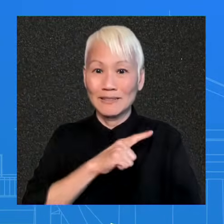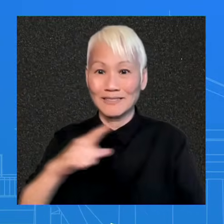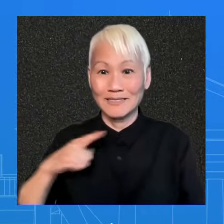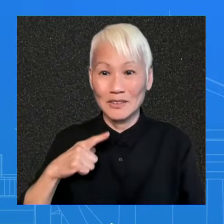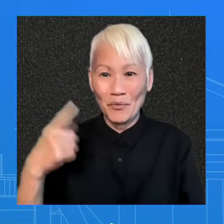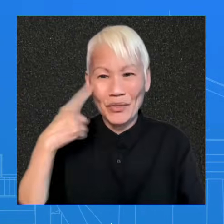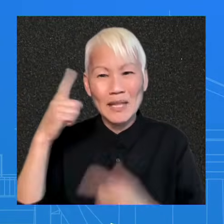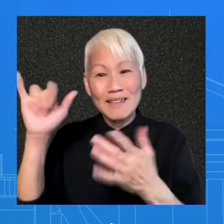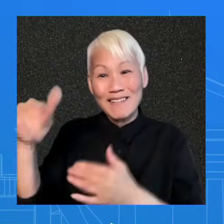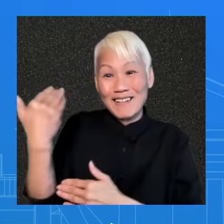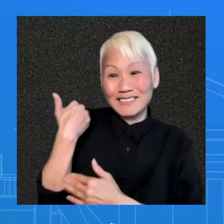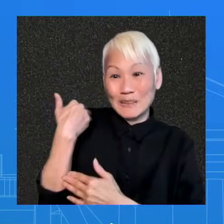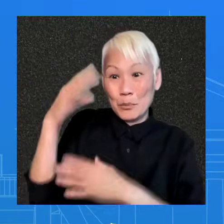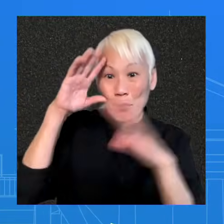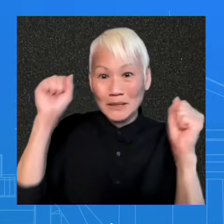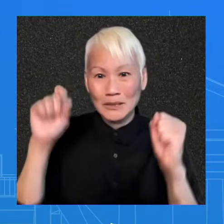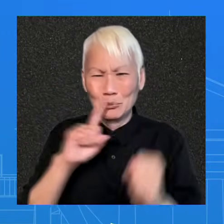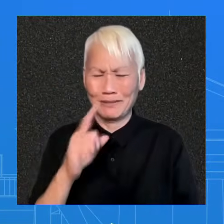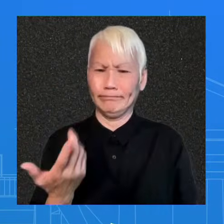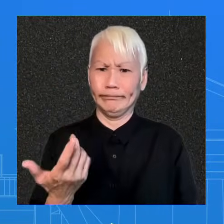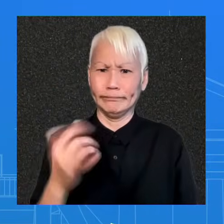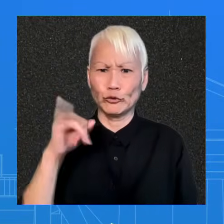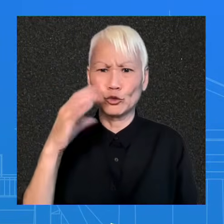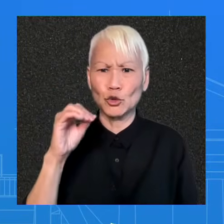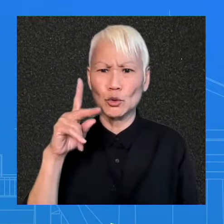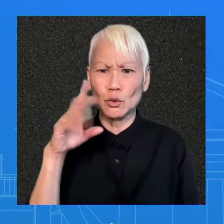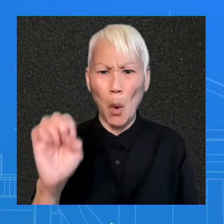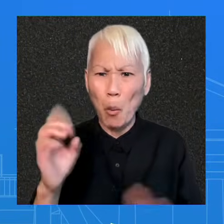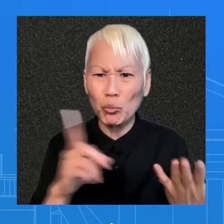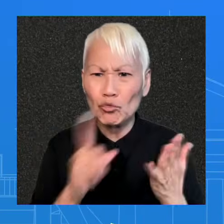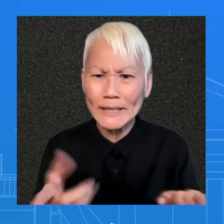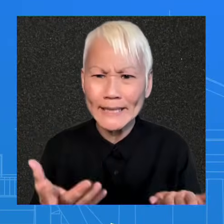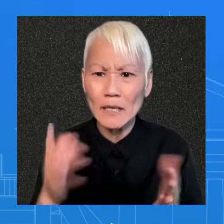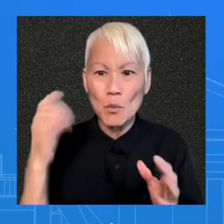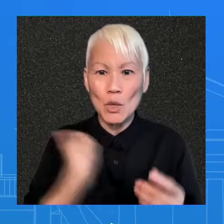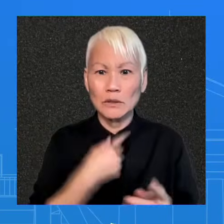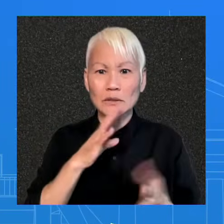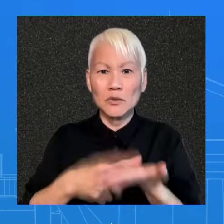Week; it was literally a joke. Now you hear this President talking about infrast- --Infrastructure Decade.